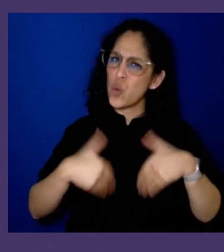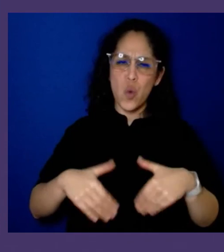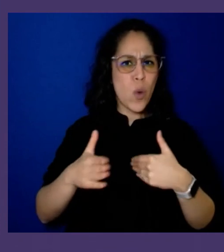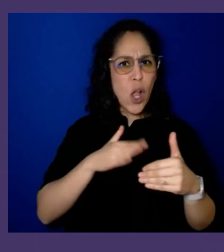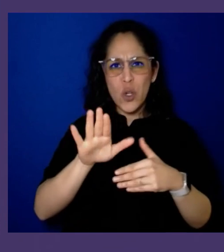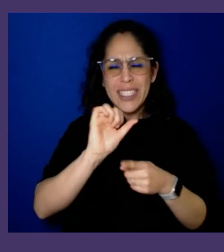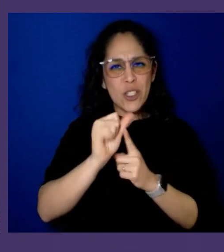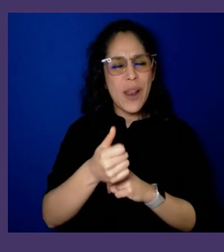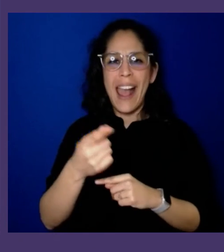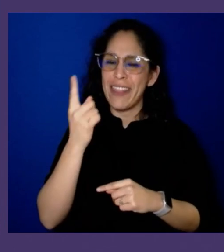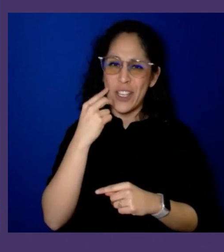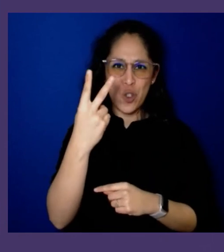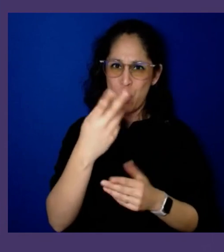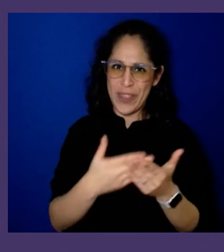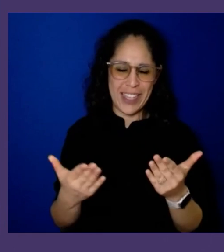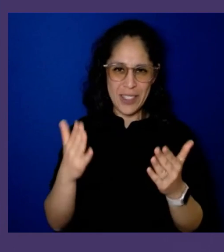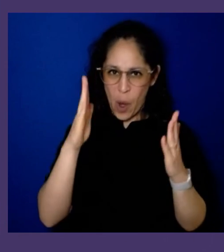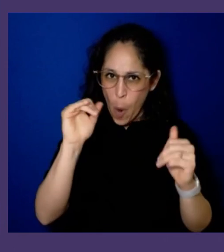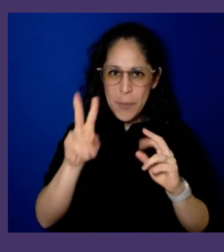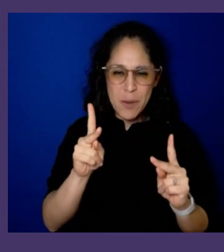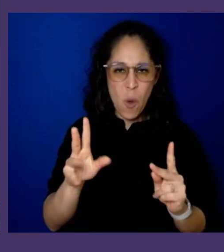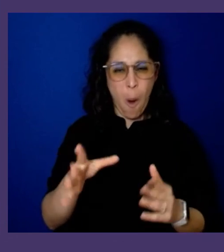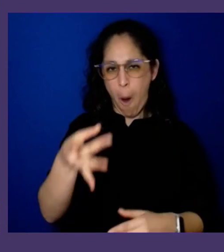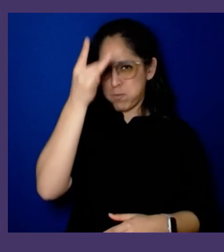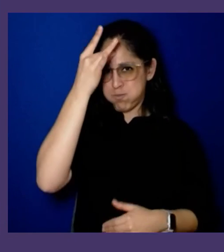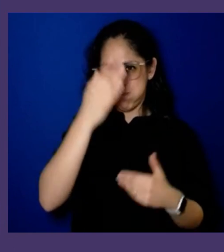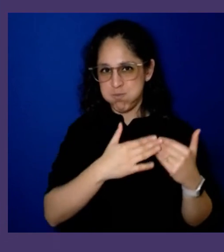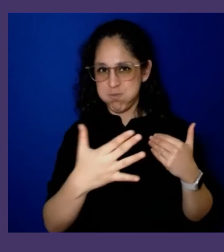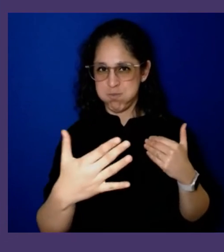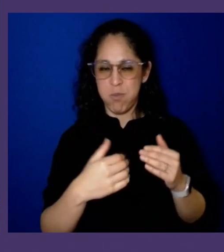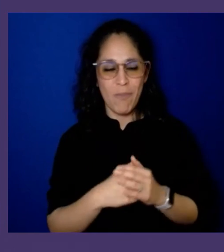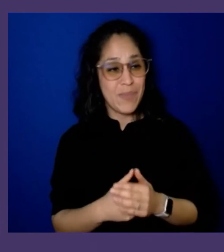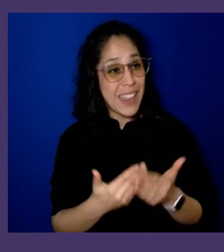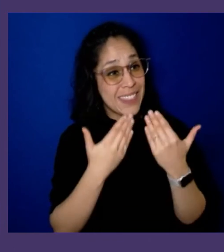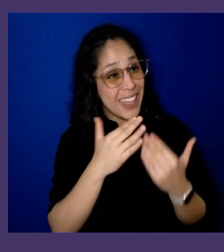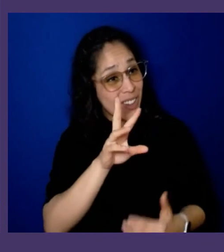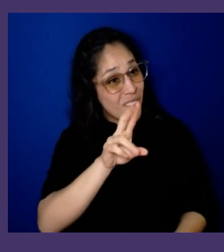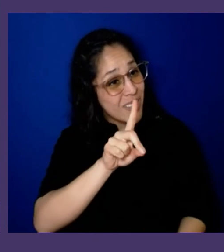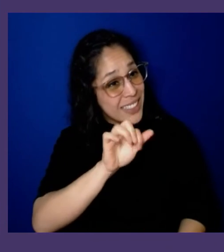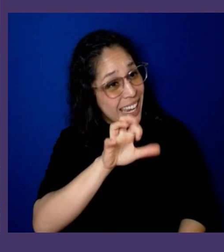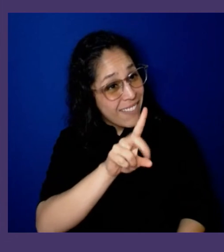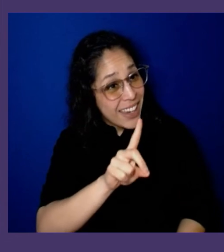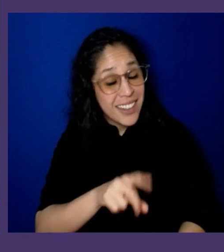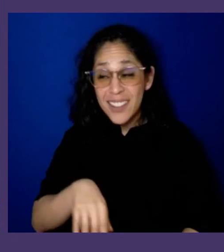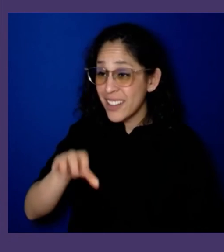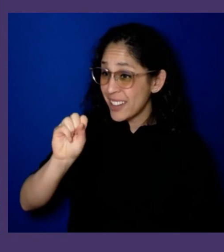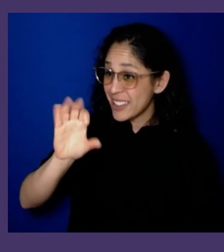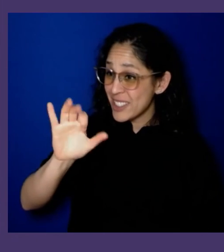I'd love people to take away. Daryk Kohler: Thank you, David. Scott, any last words? Scott Snow: Yeah. I was just